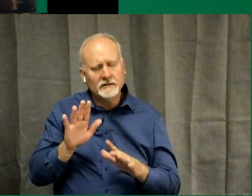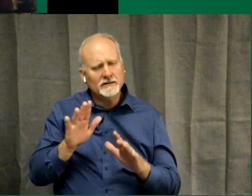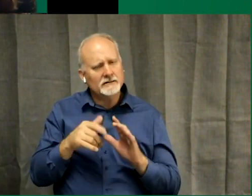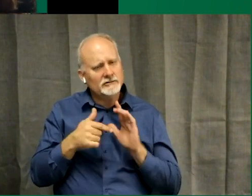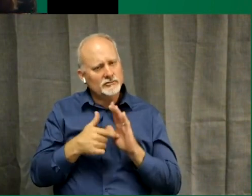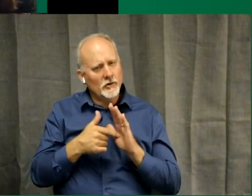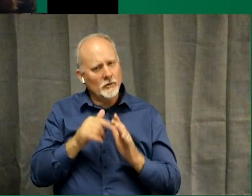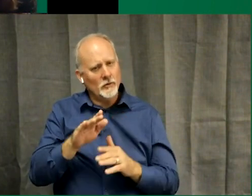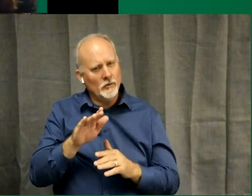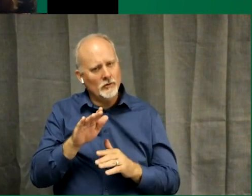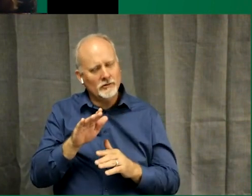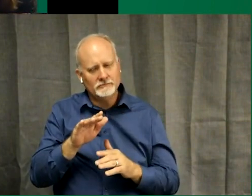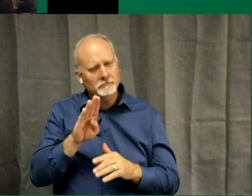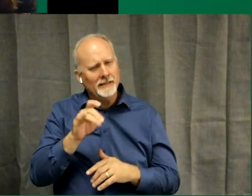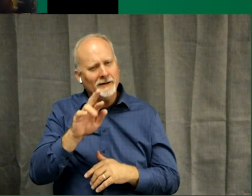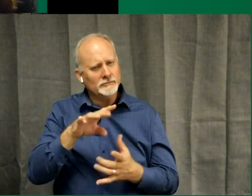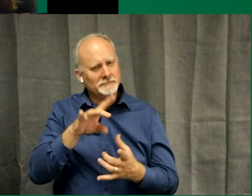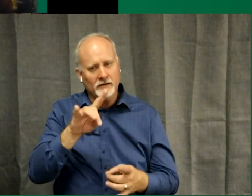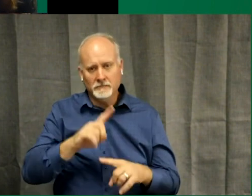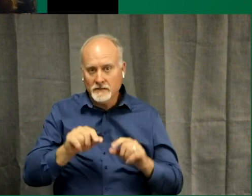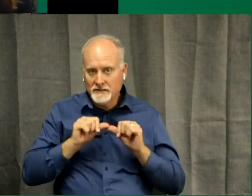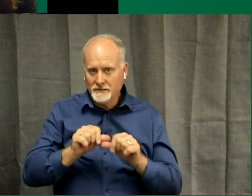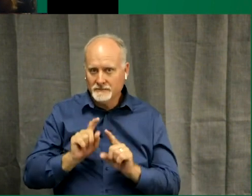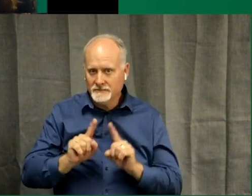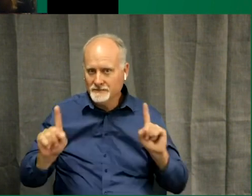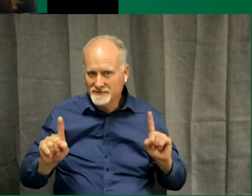six feet apart from those that are not in your quarantine pot or part of your family